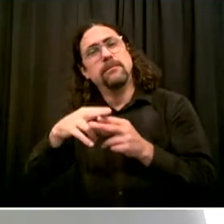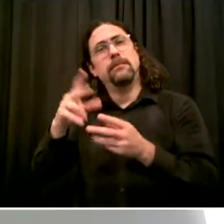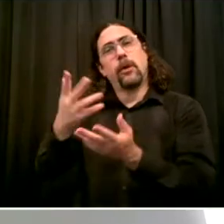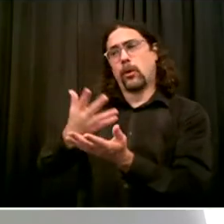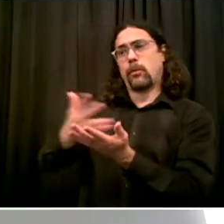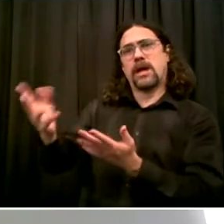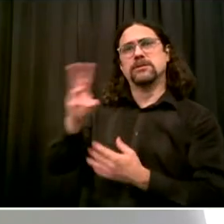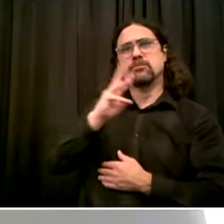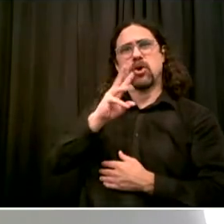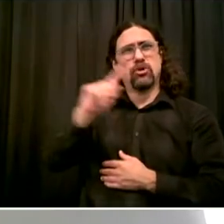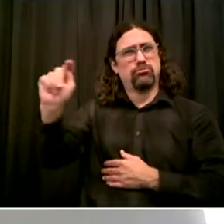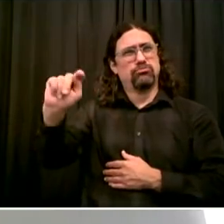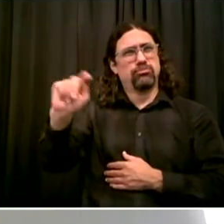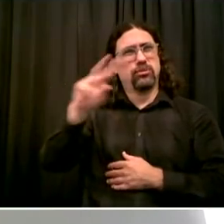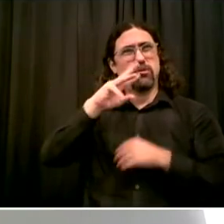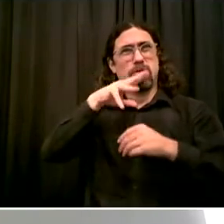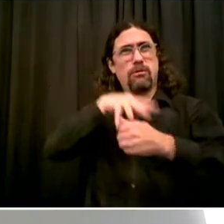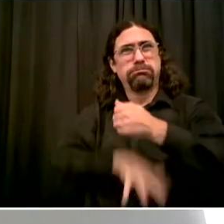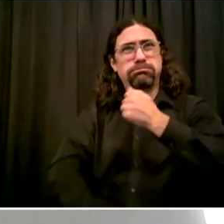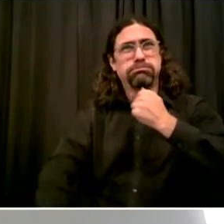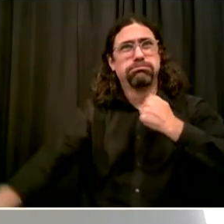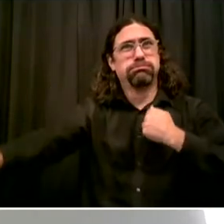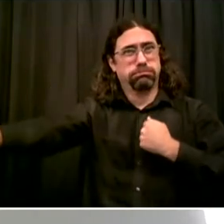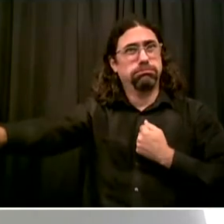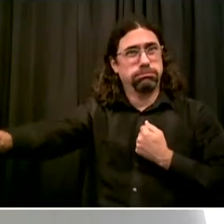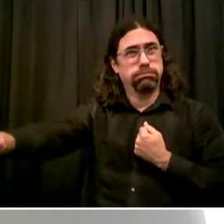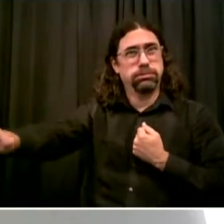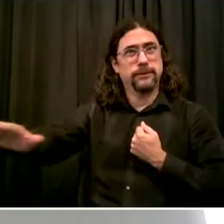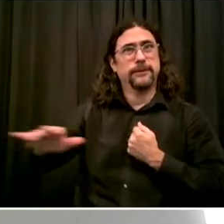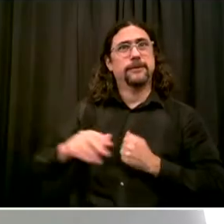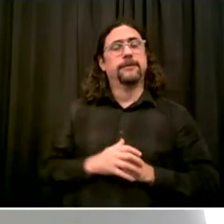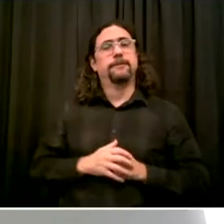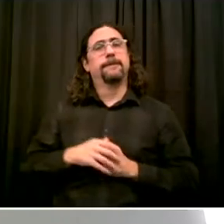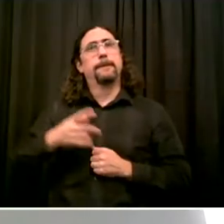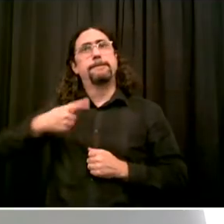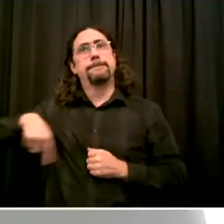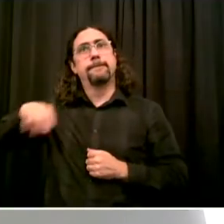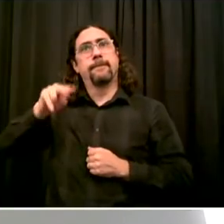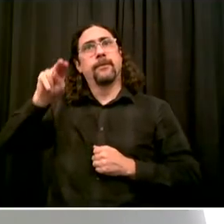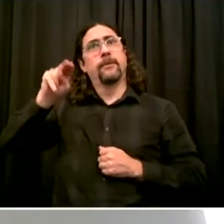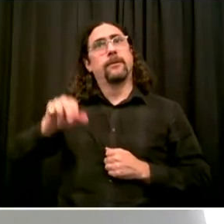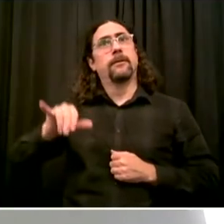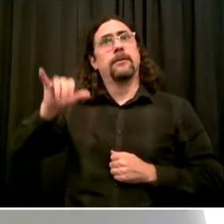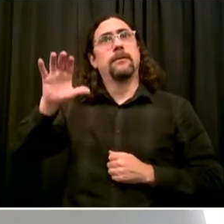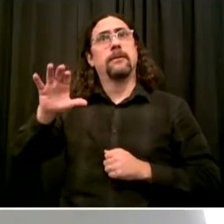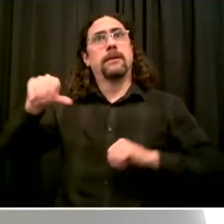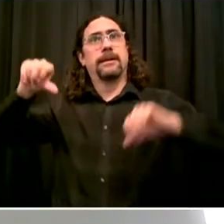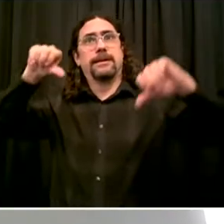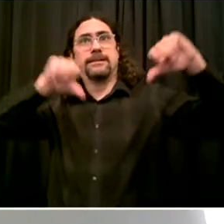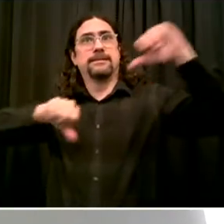SPECIFIC TO YOUR QUESTIONS ABOUT